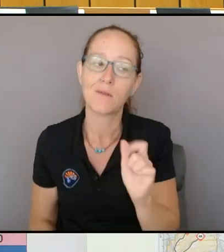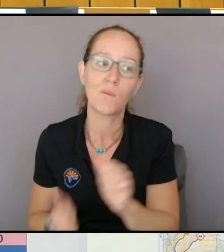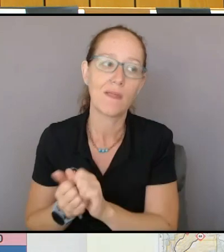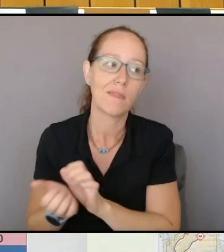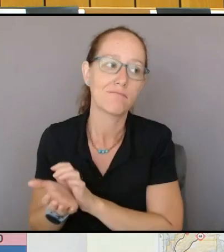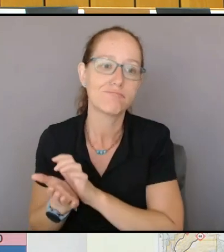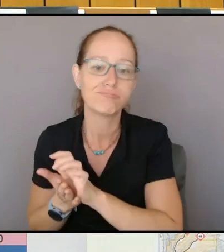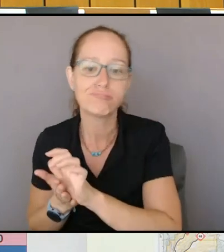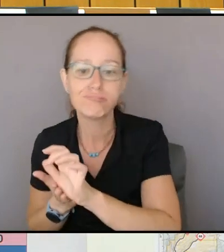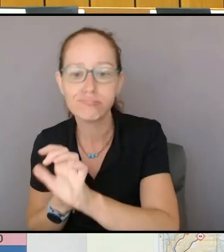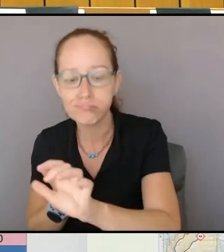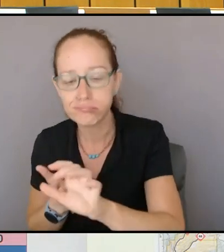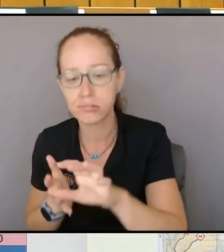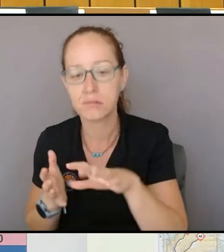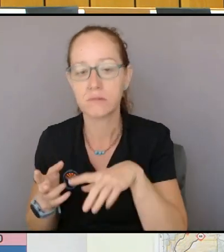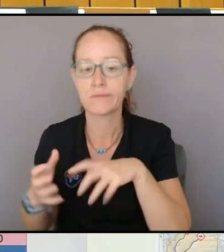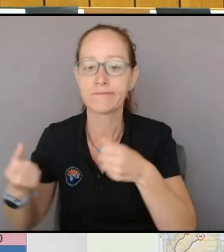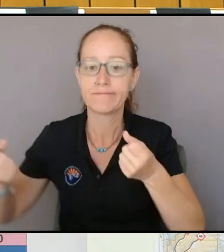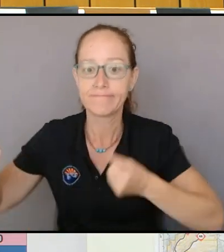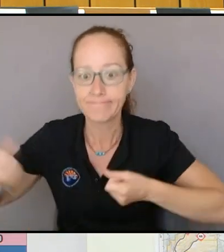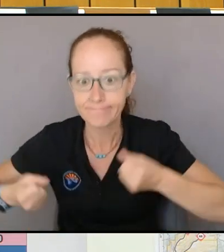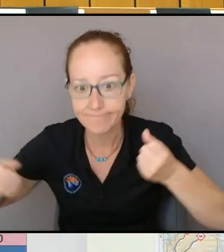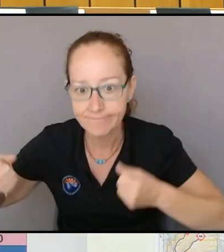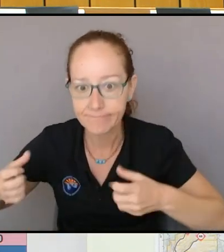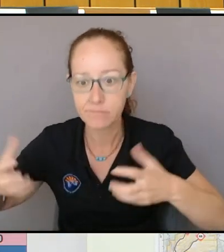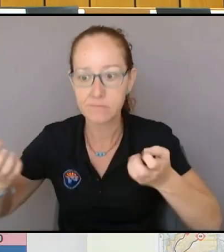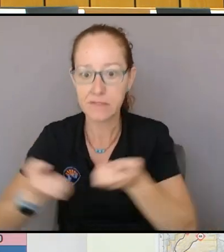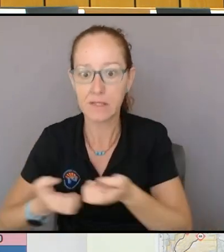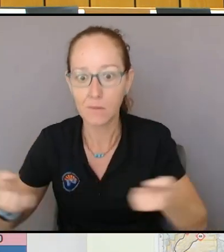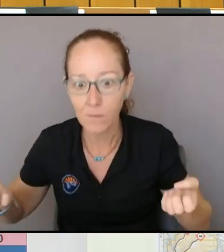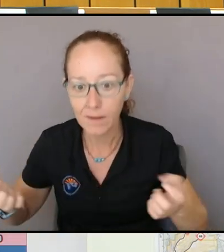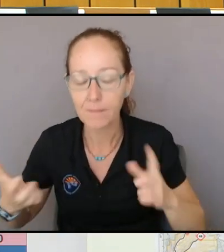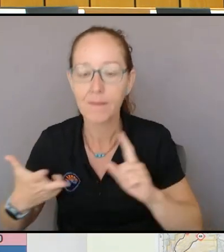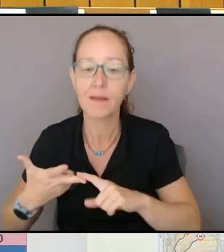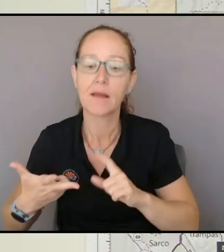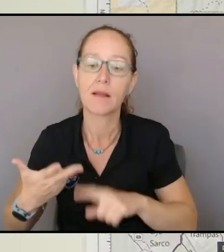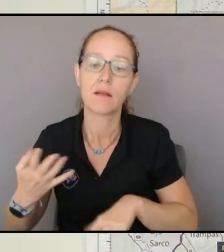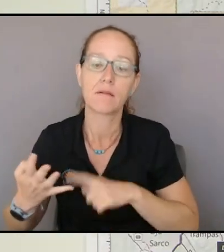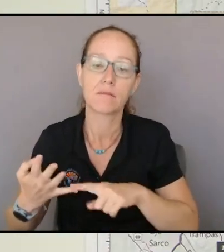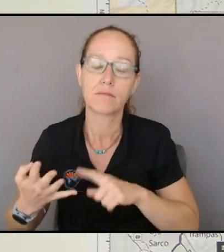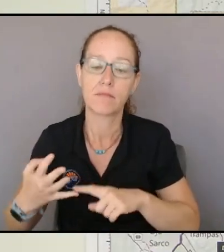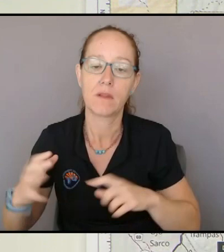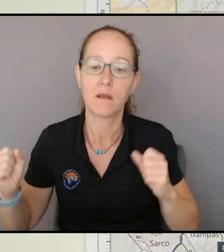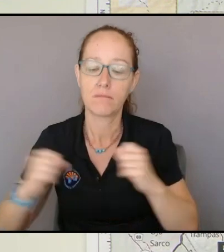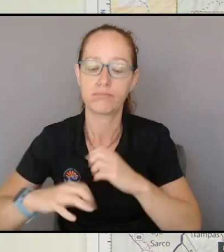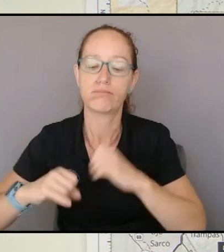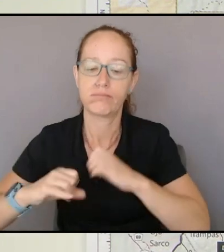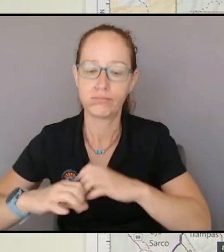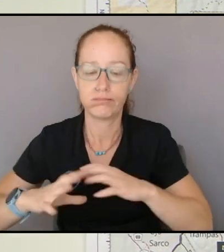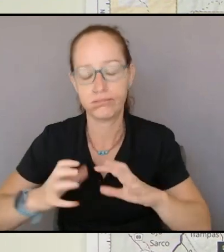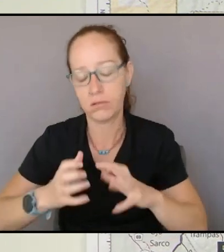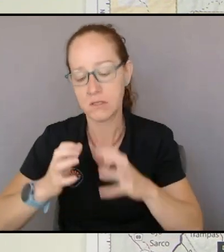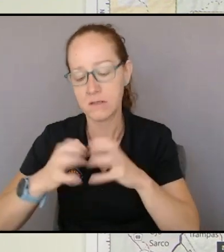what we call 'Timber Task Forces' so they can work more efficiently. We're looking at the best way to get a line